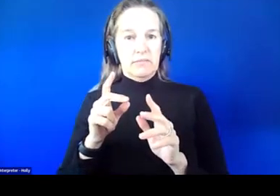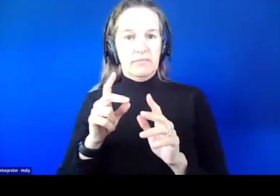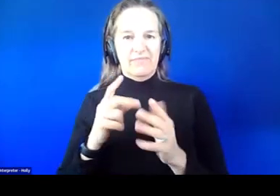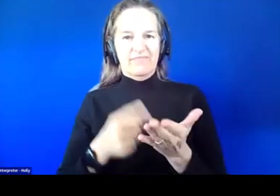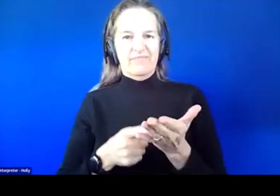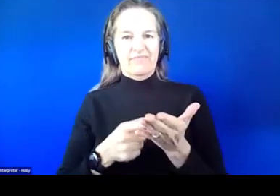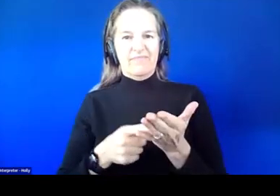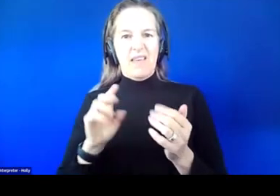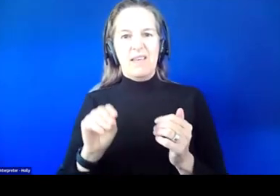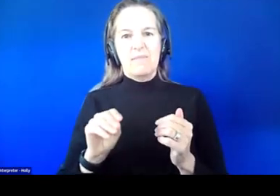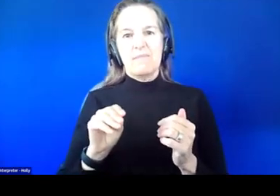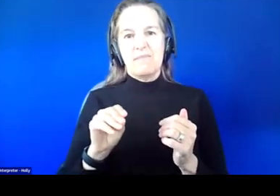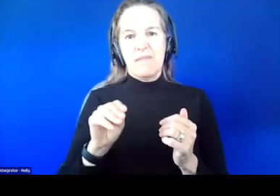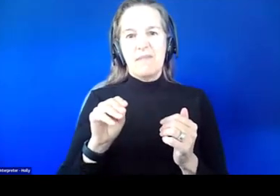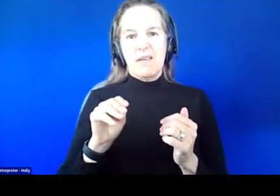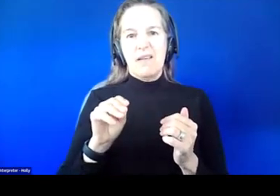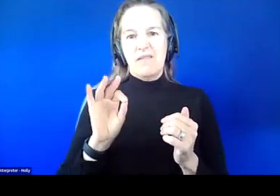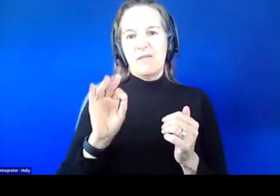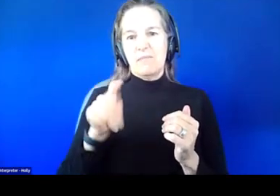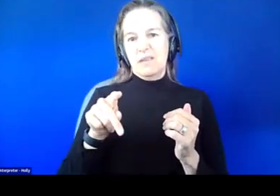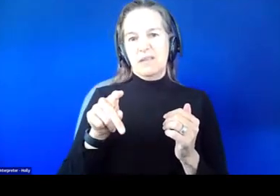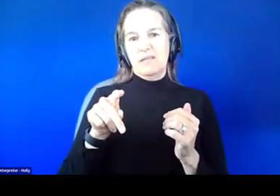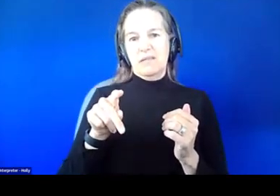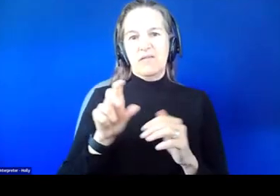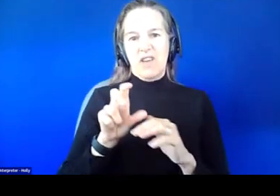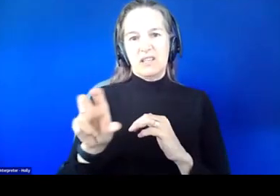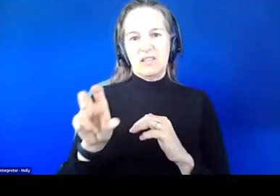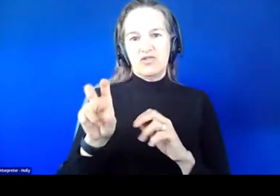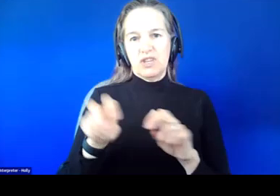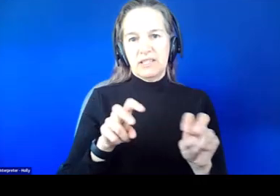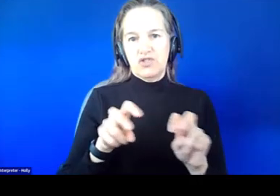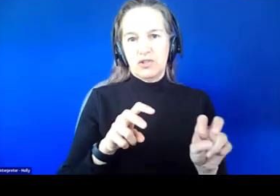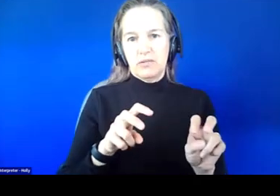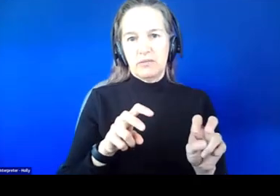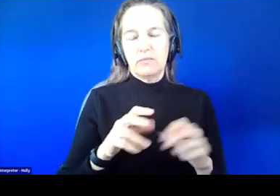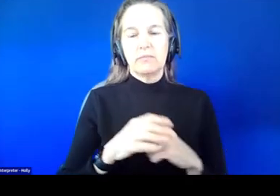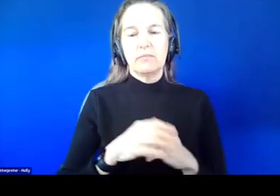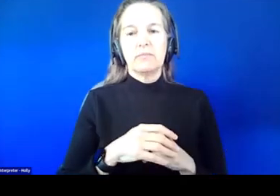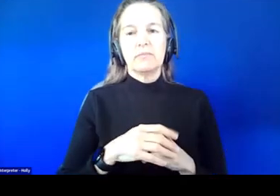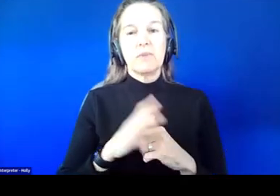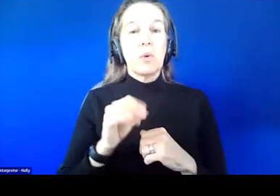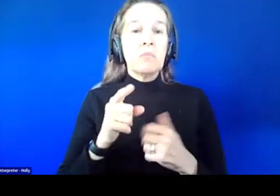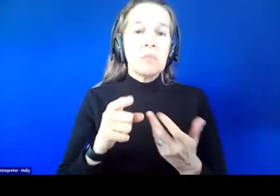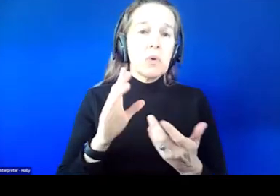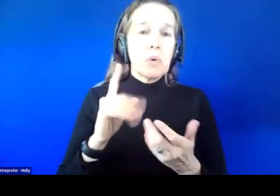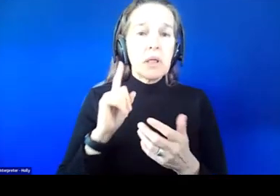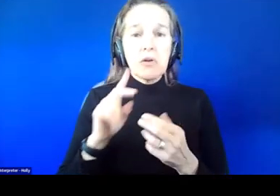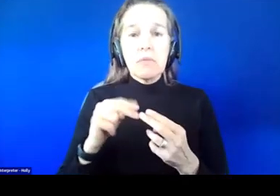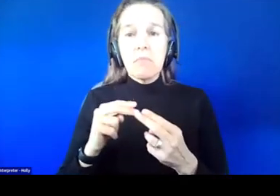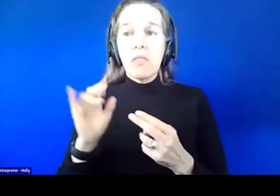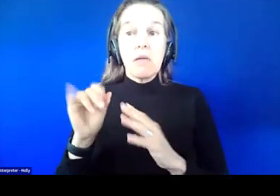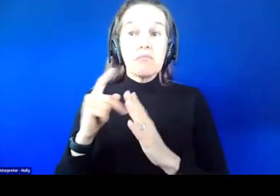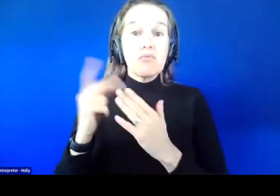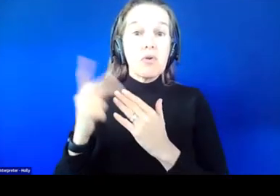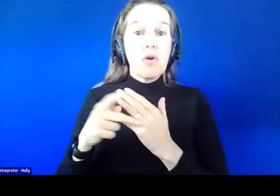you'll hear again about how the program has enabled states to build infrastructure that supports